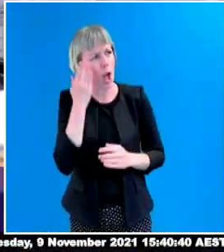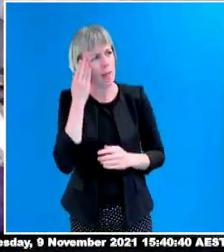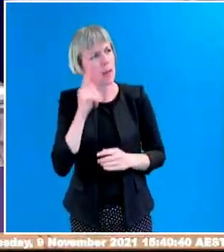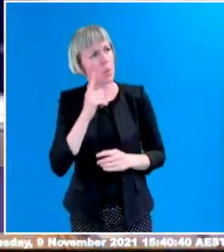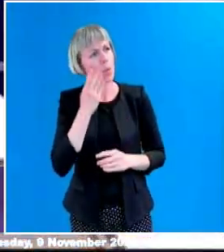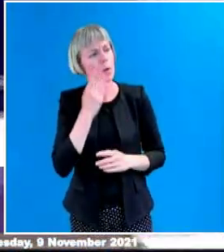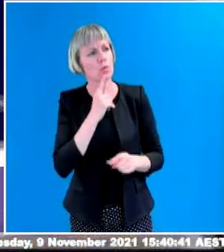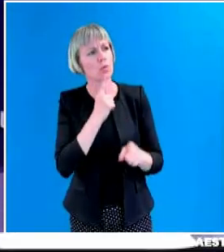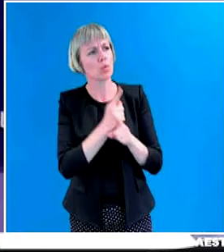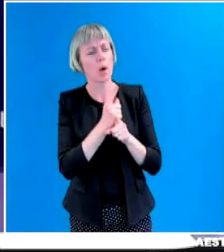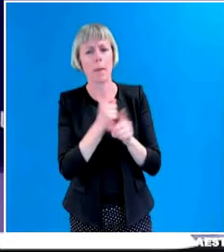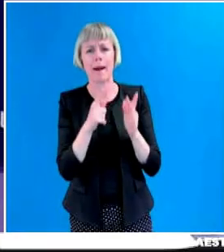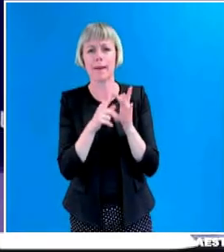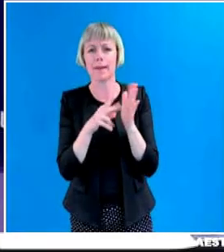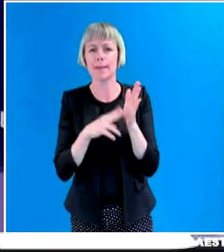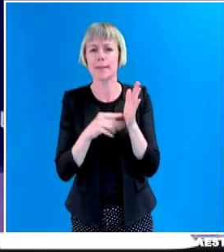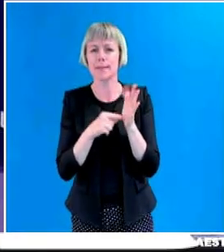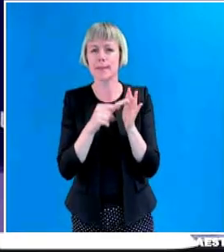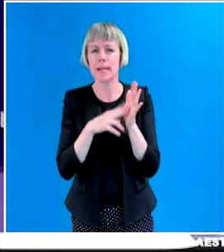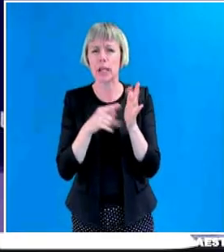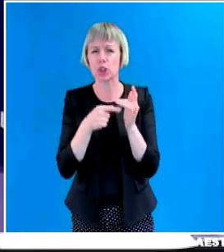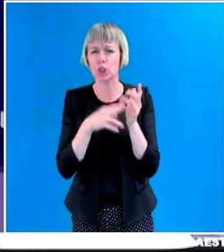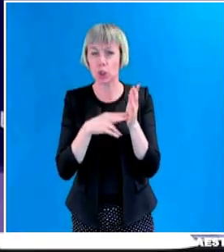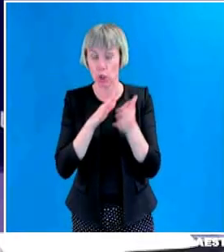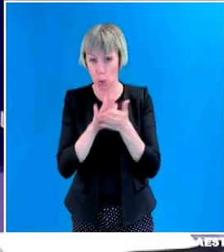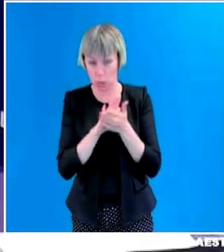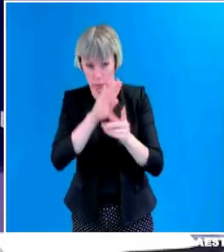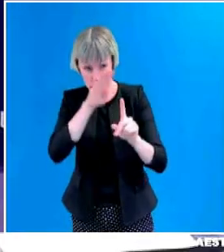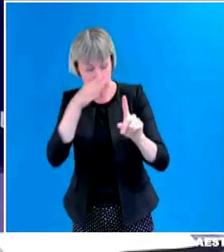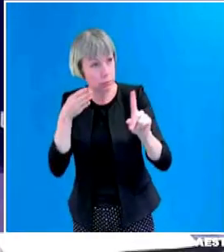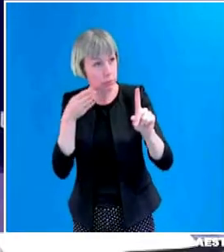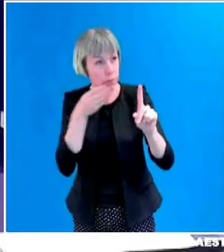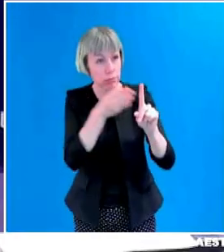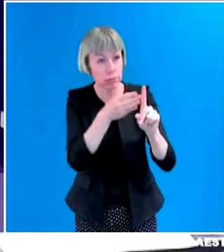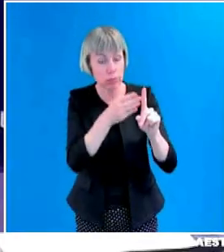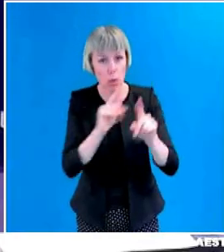Are you referring to the subjective intentions of the government